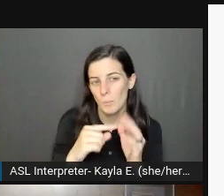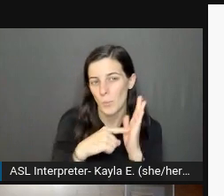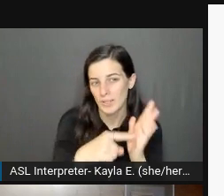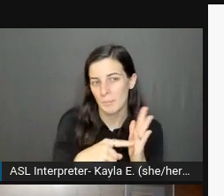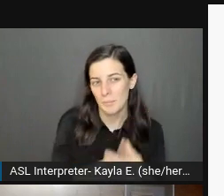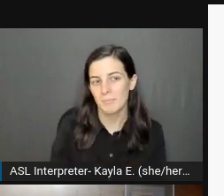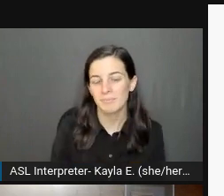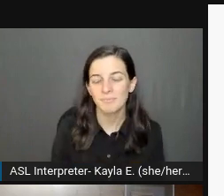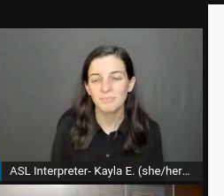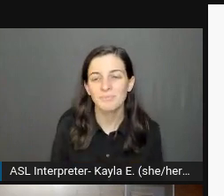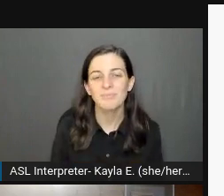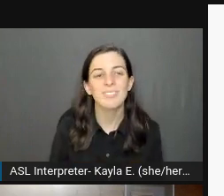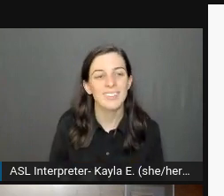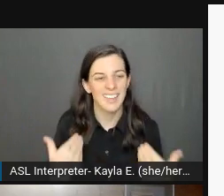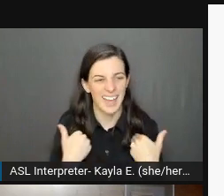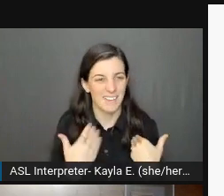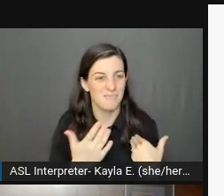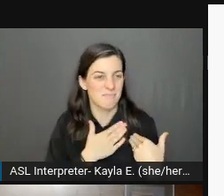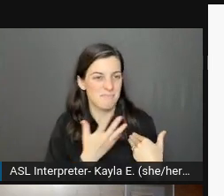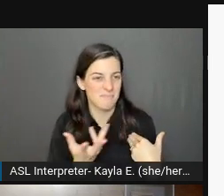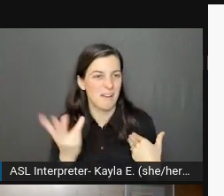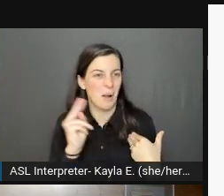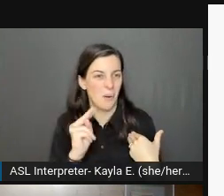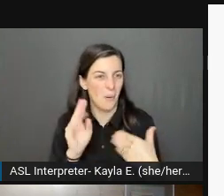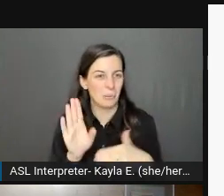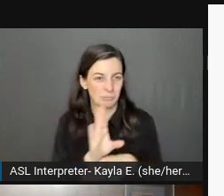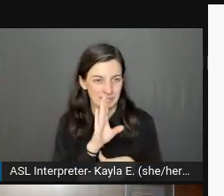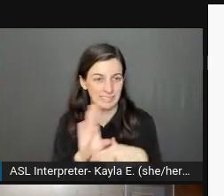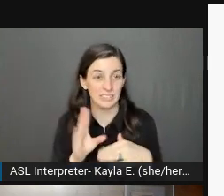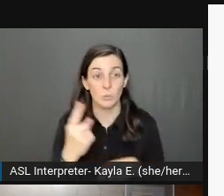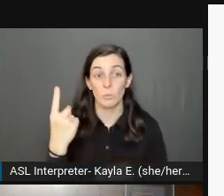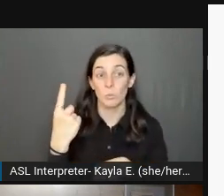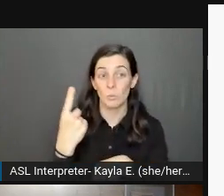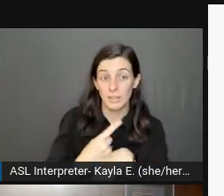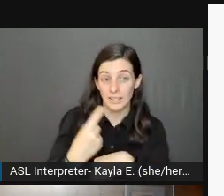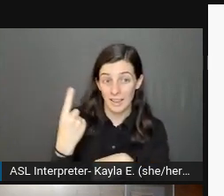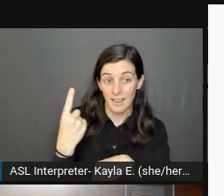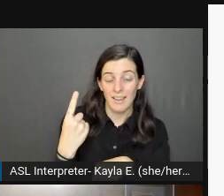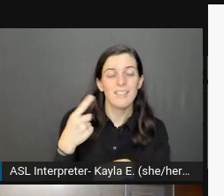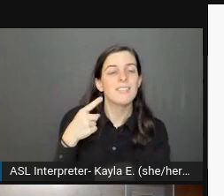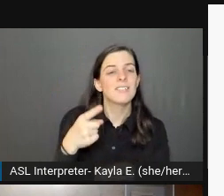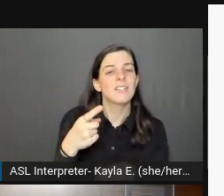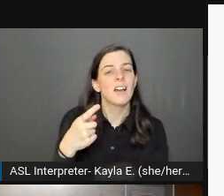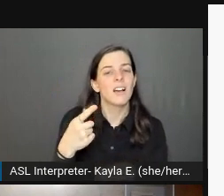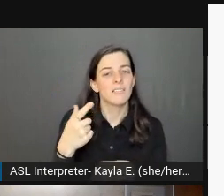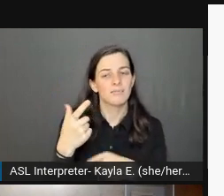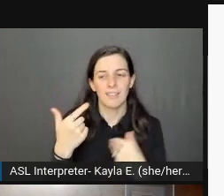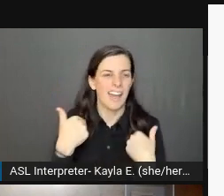I have my own business, and I have two accounts.